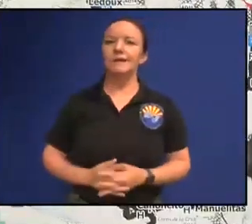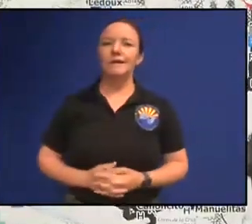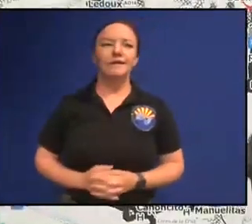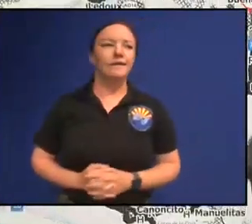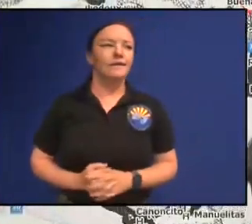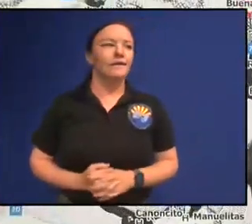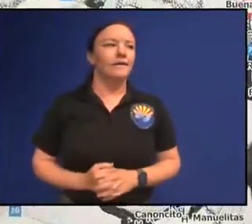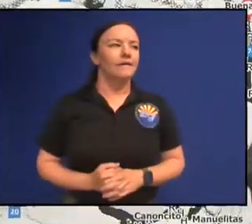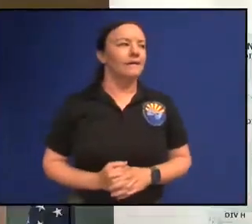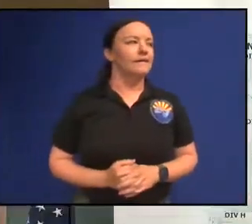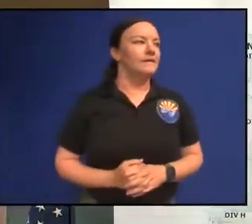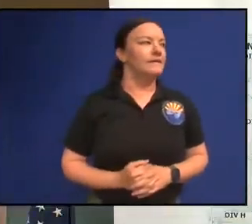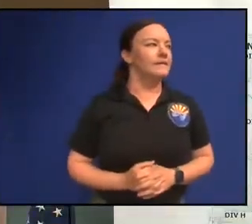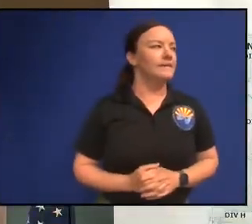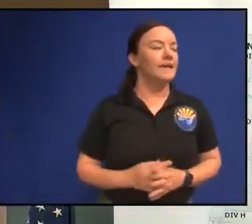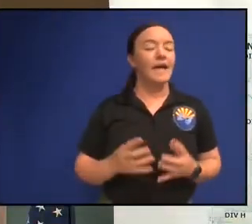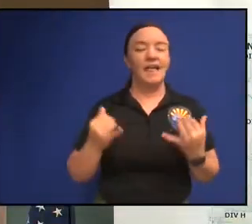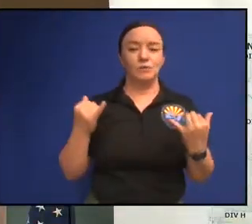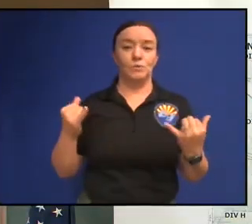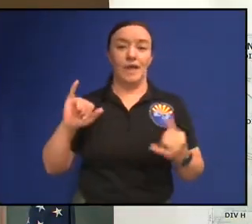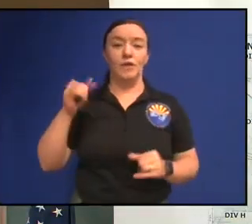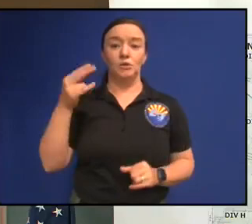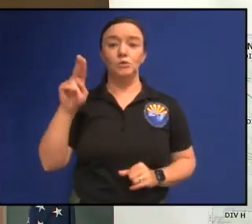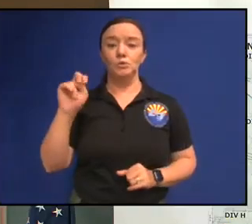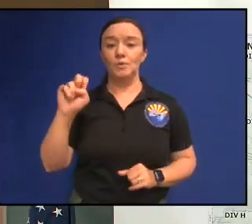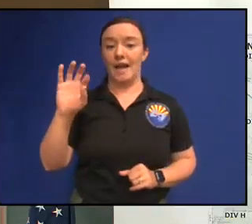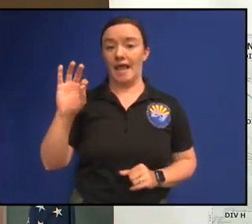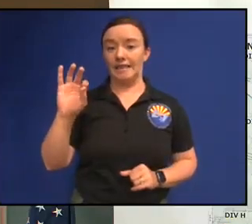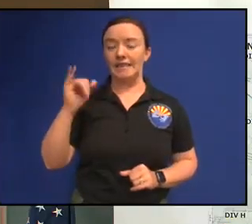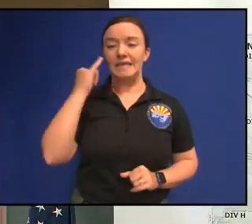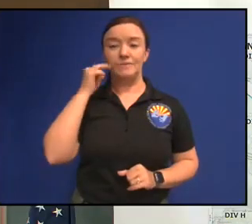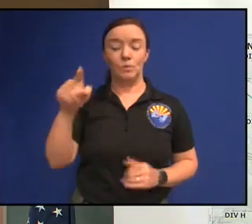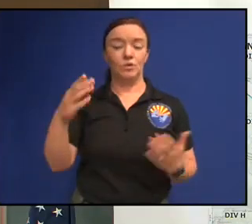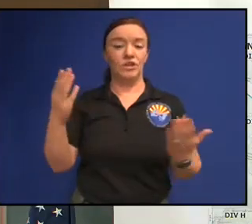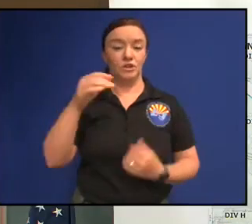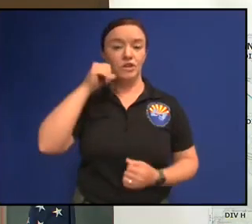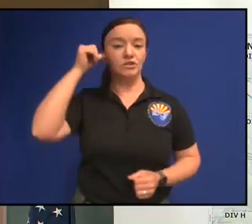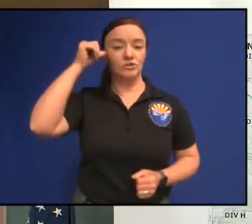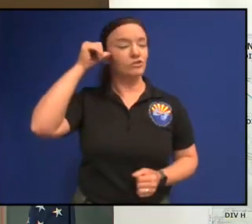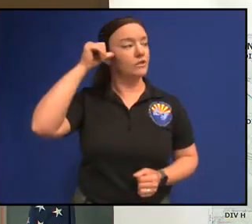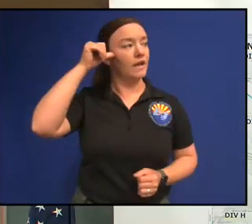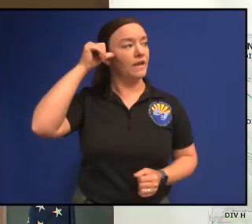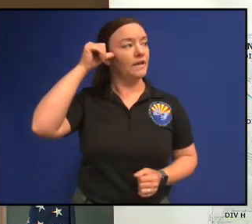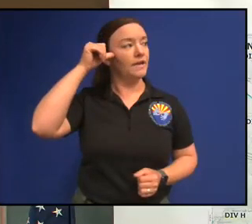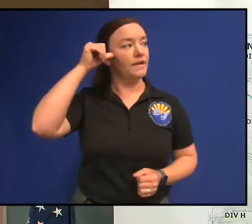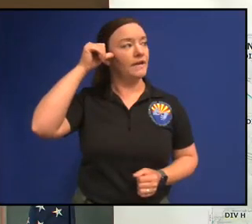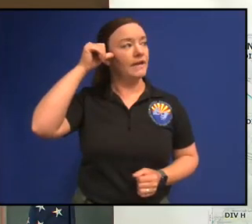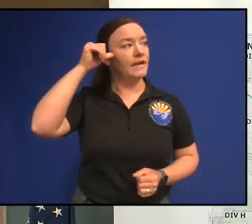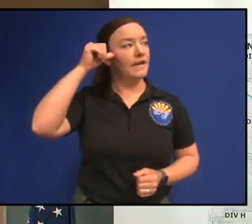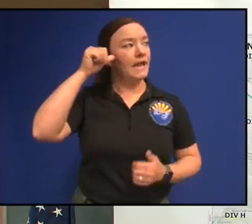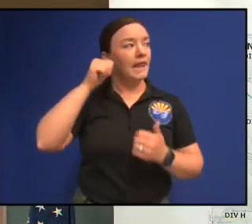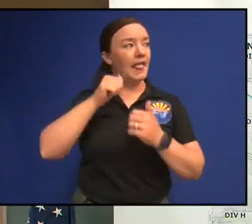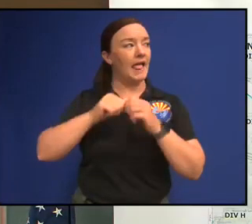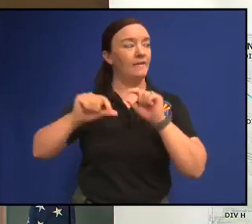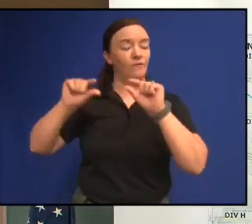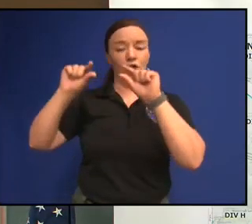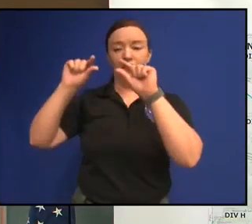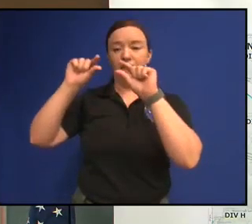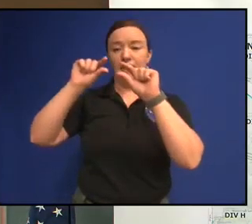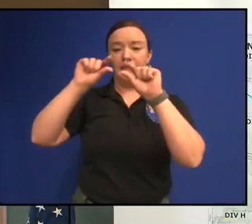YESTERDAY'S ISSUE, EVERY BAR ON THE MATRIX WAS GREEN,